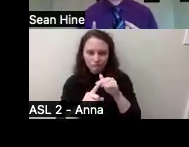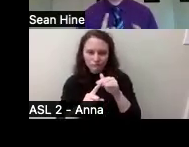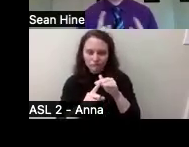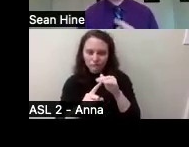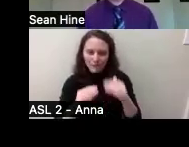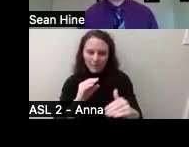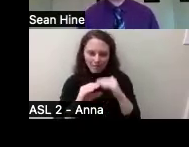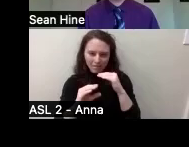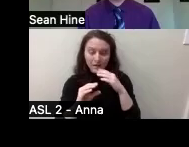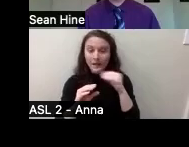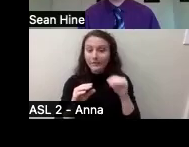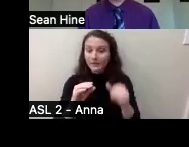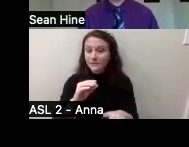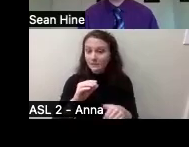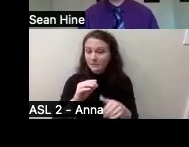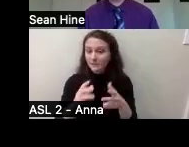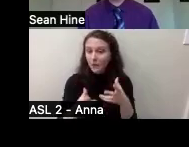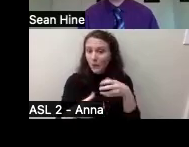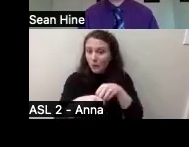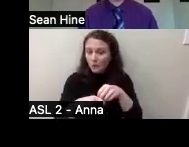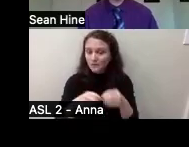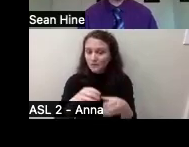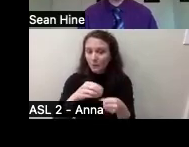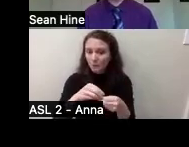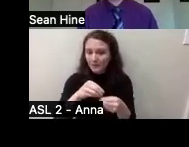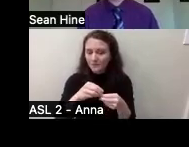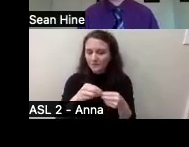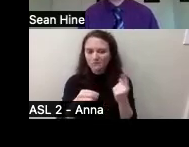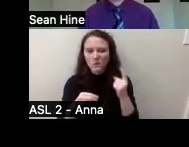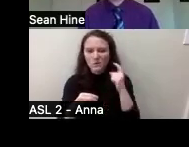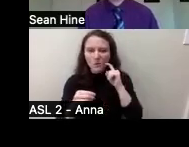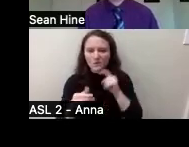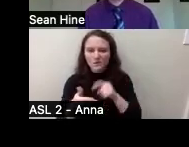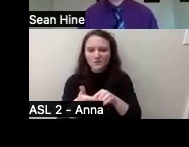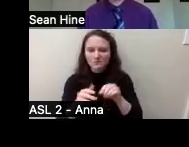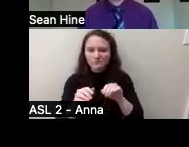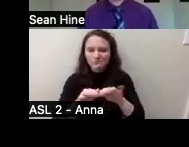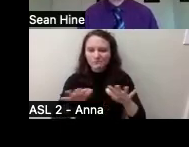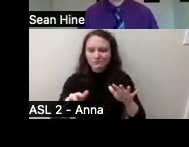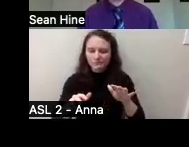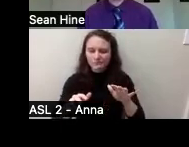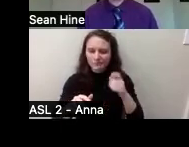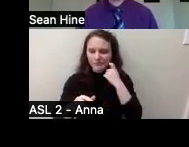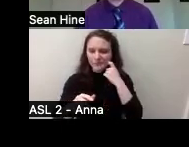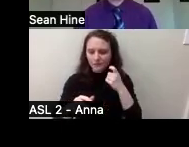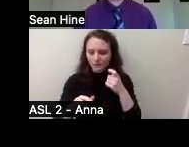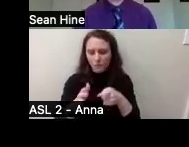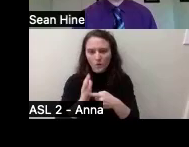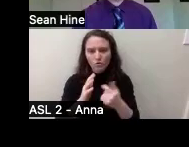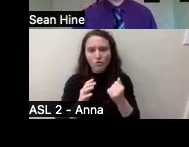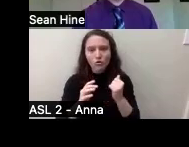So there's a notice that came out not too long ago that actually requires all supplements to be submitted electronically as well.